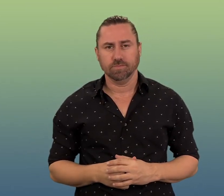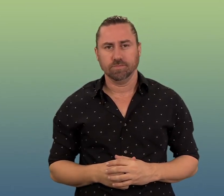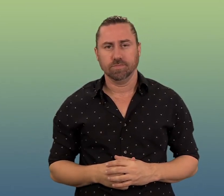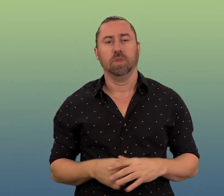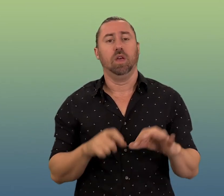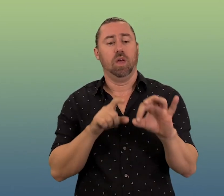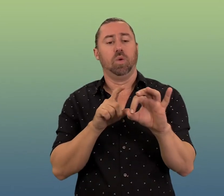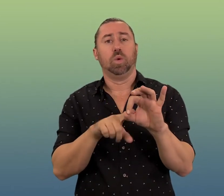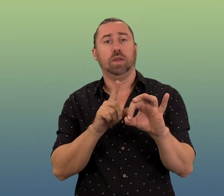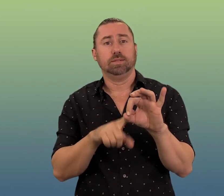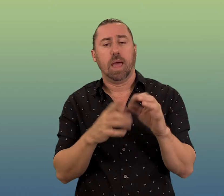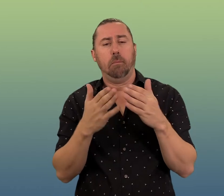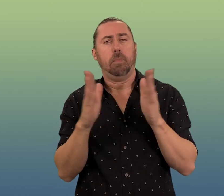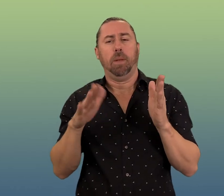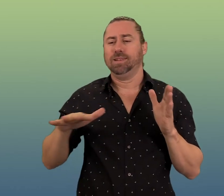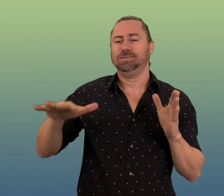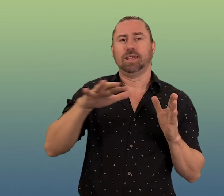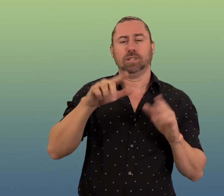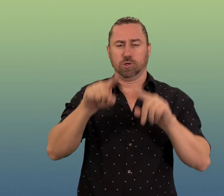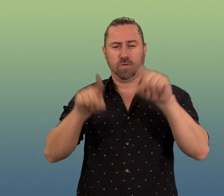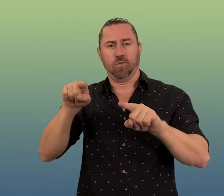Queensland Public Sector Diversity targets.